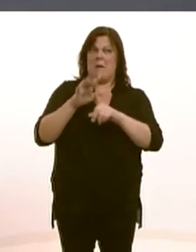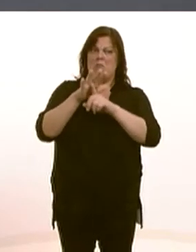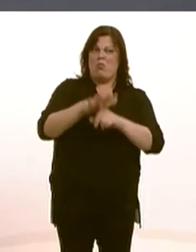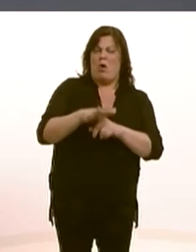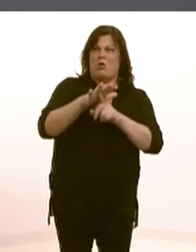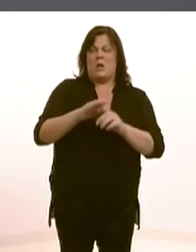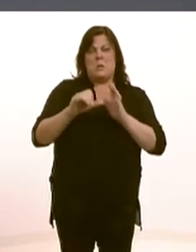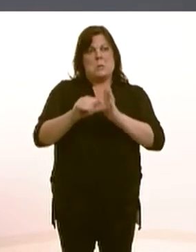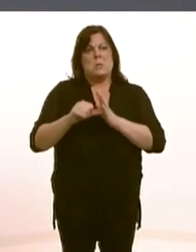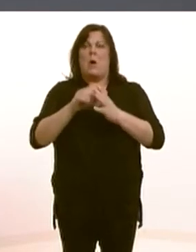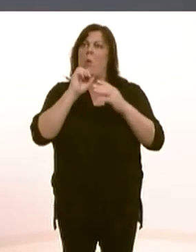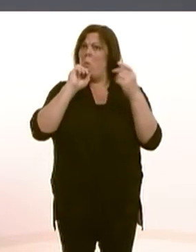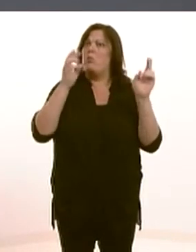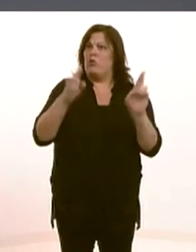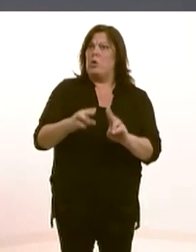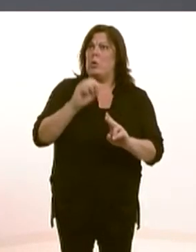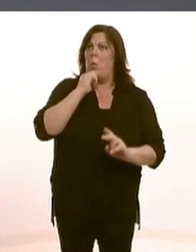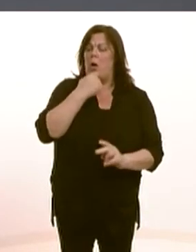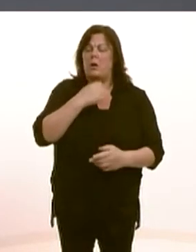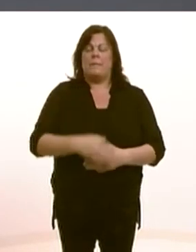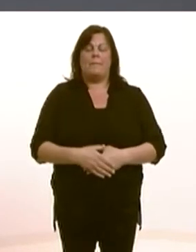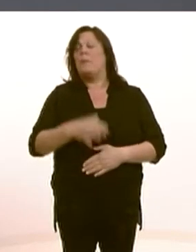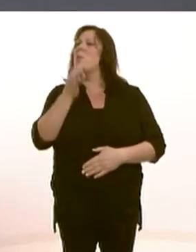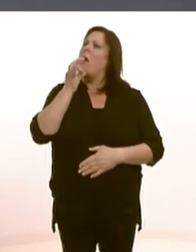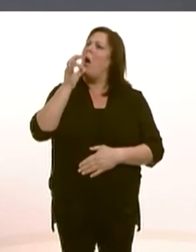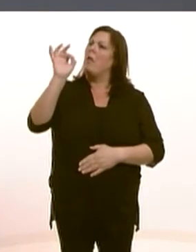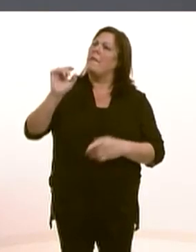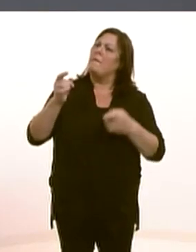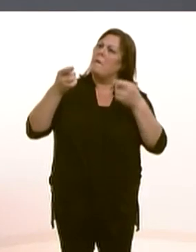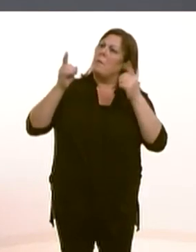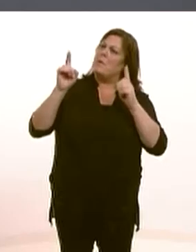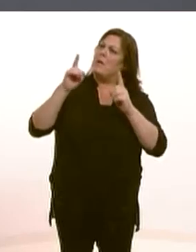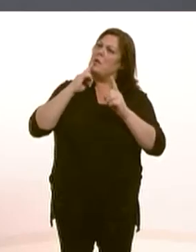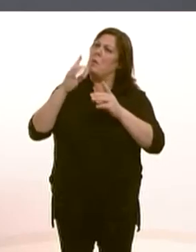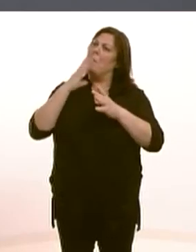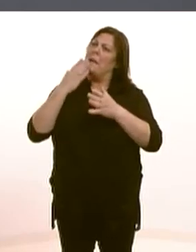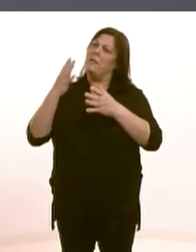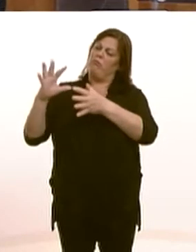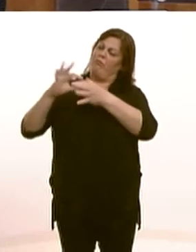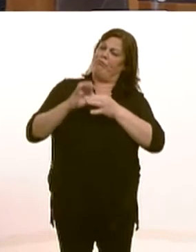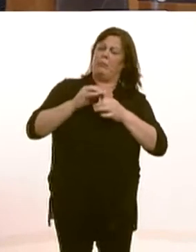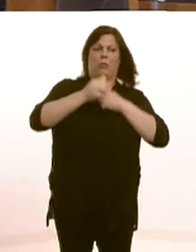So, I ask you, First Minister: will you join me in congratulating the staff from Hywel